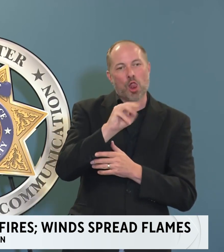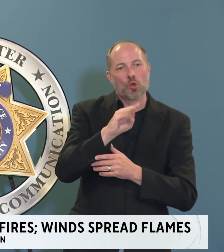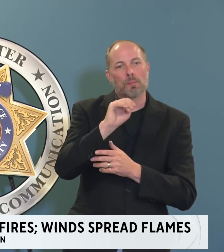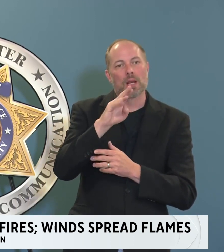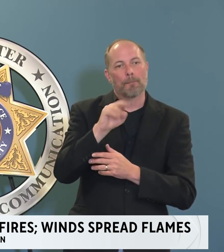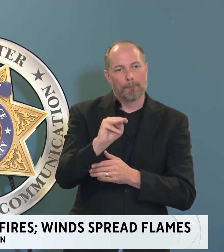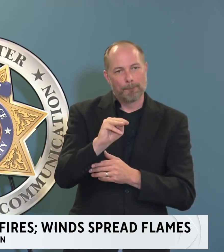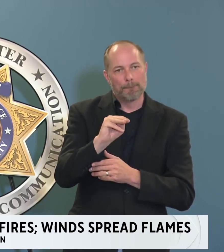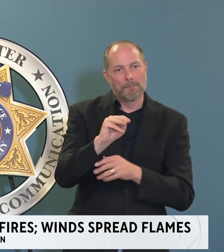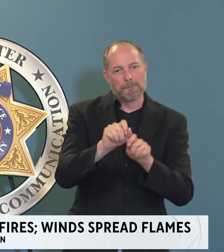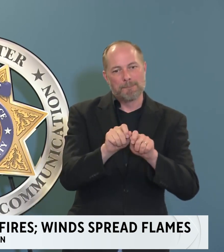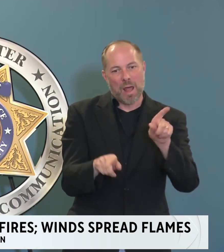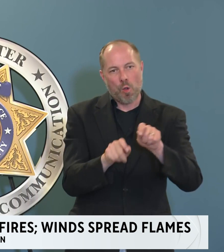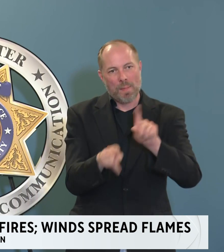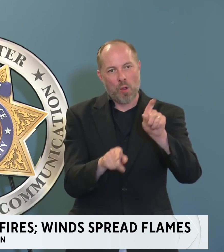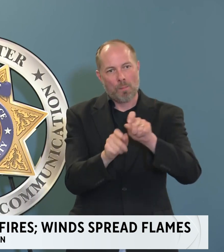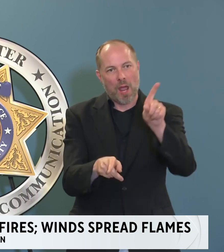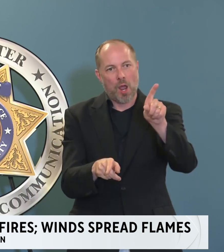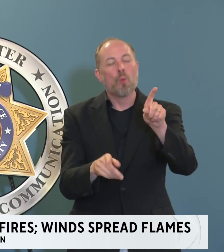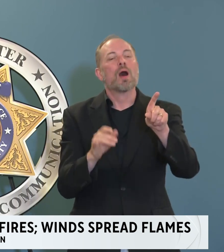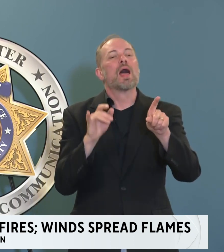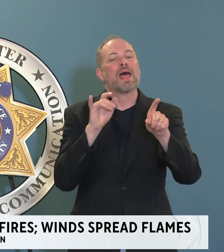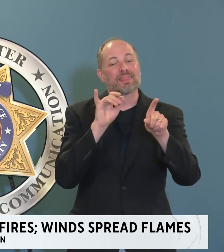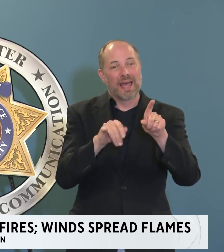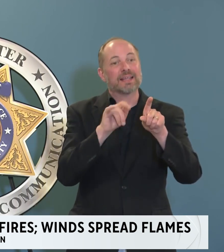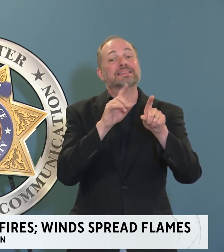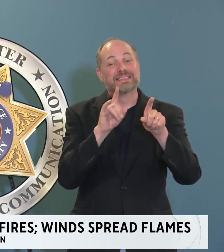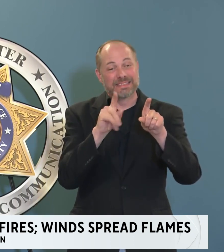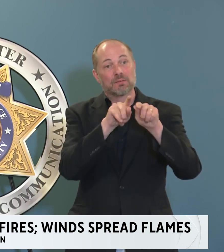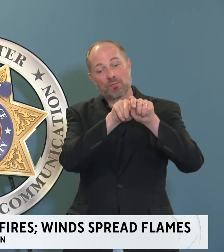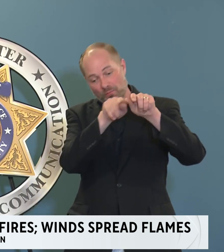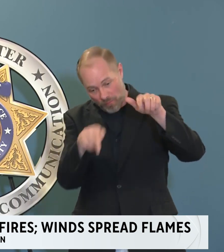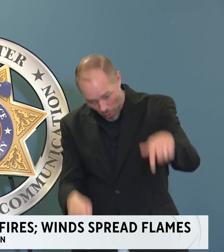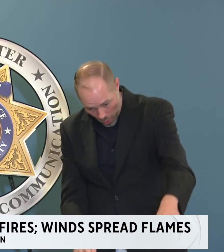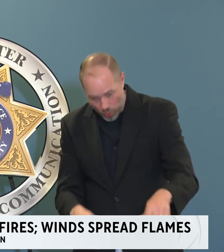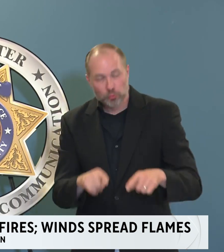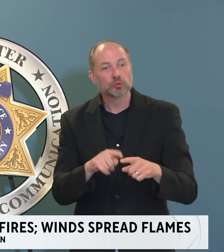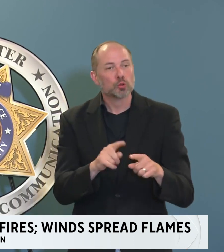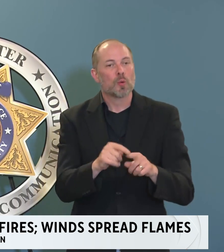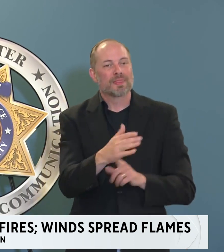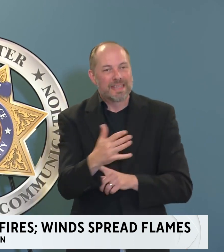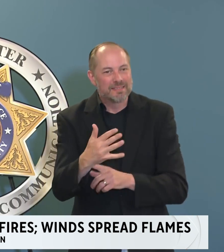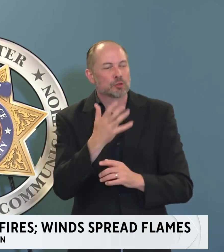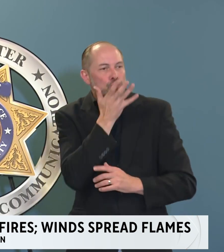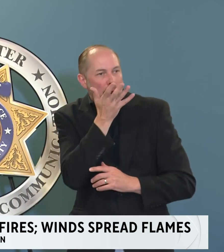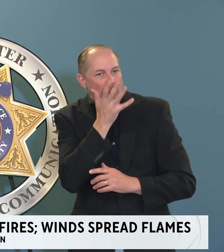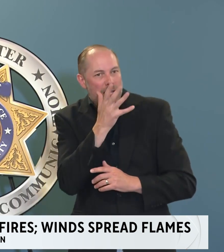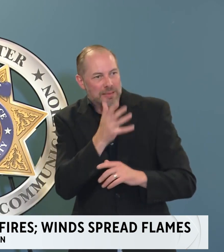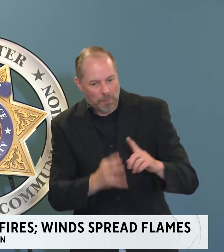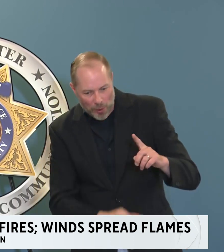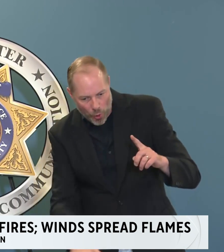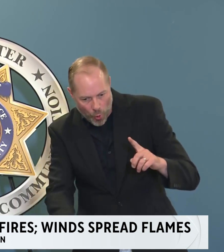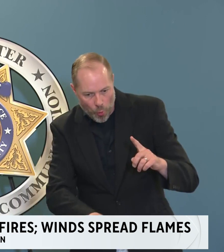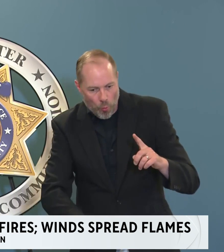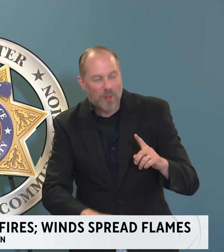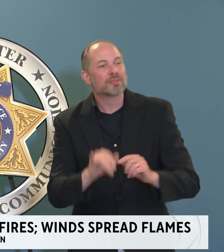ELECTRICAL ARCING. THE ARCING OF THE POWERLINES PRODUCED HOT